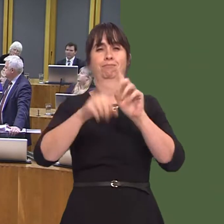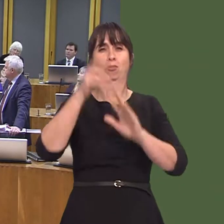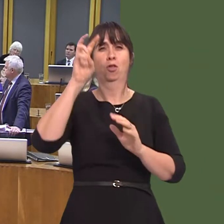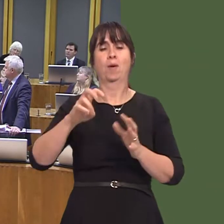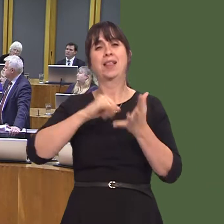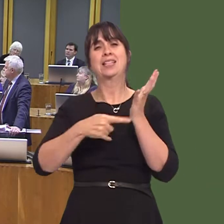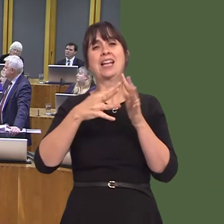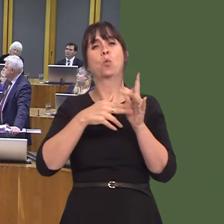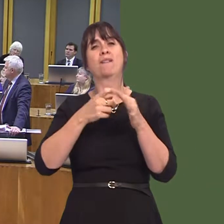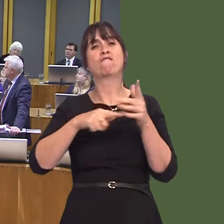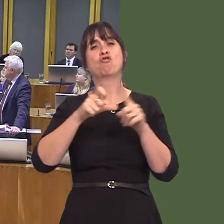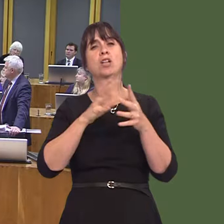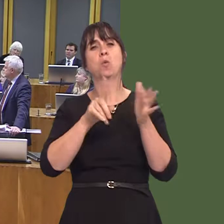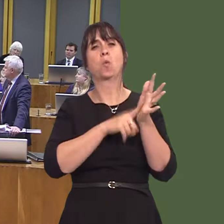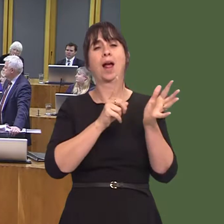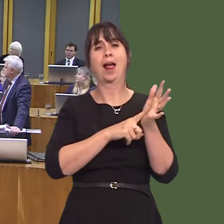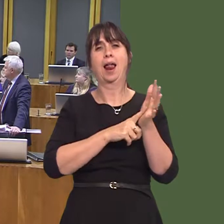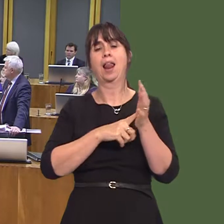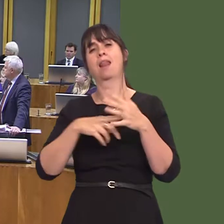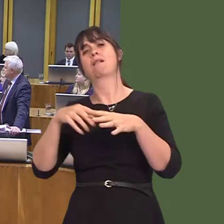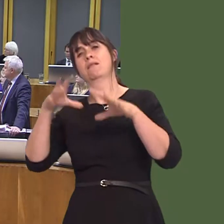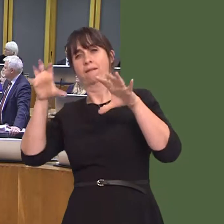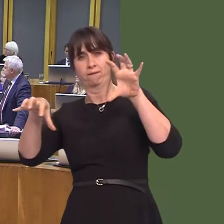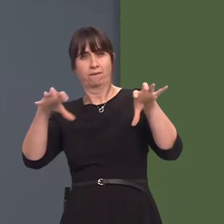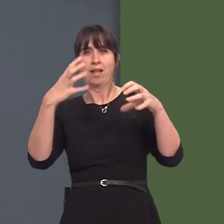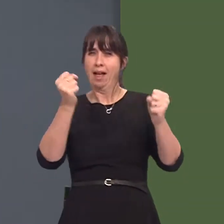including St Winefrideís Well and Basingwerk Abbey in my own constituency, which I did